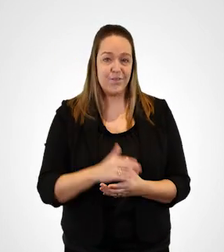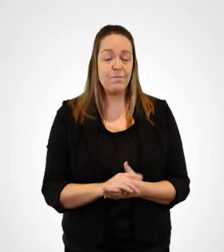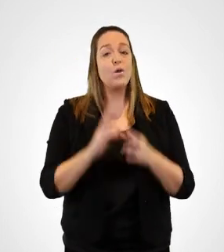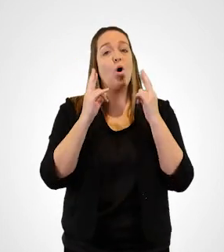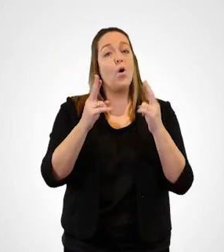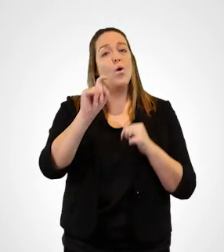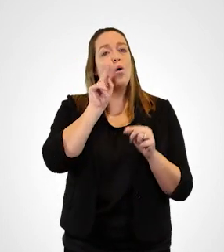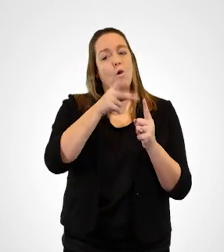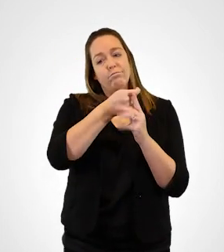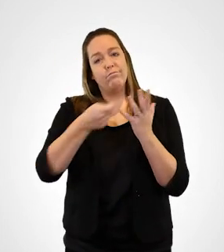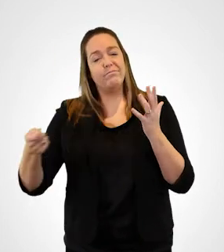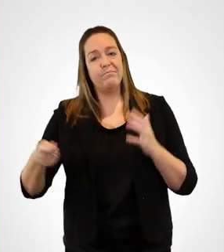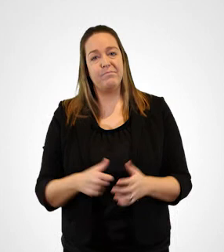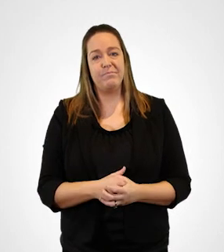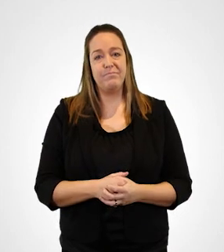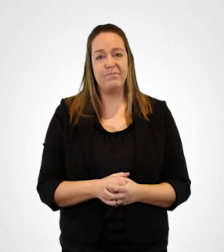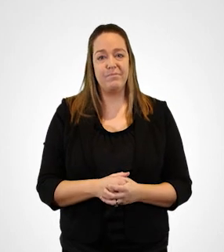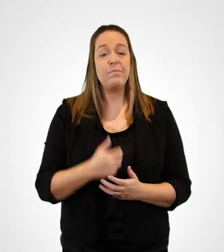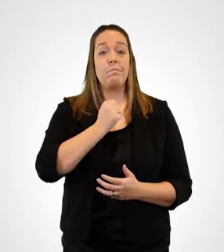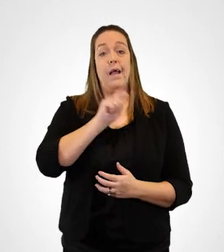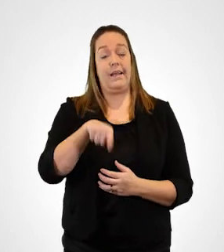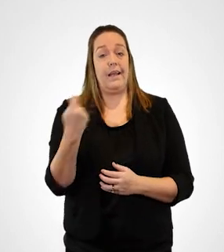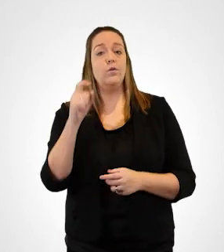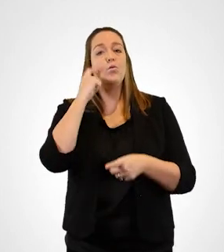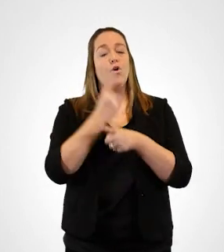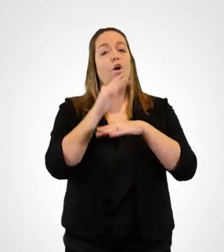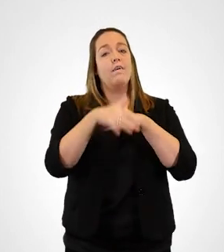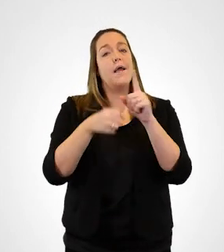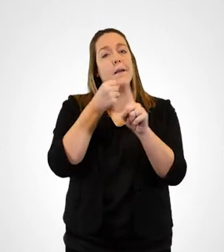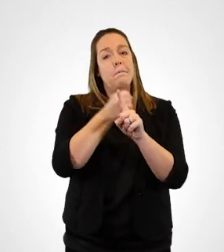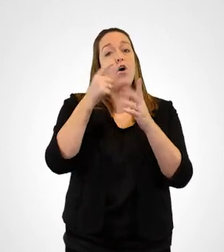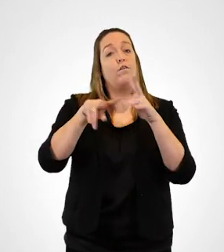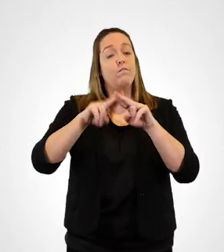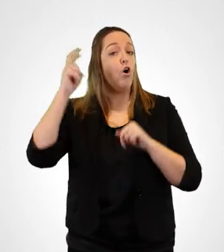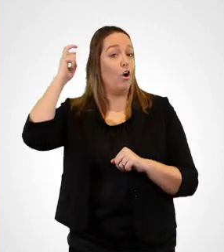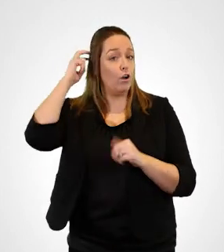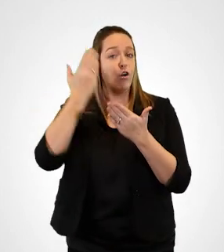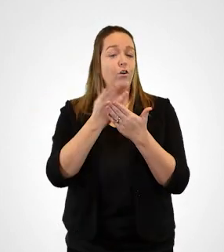and I hope you'll be able to join me for the next one in which I'm going to be looking at the impact of cochlear implants